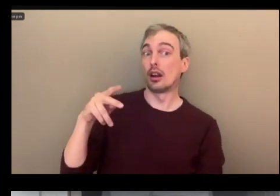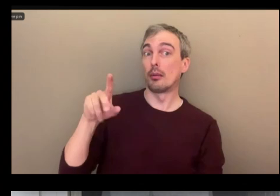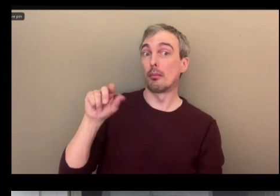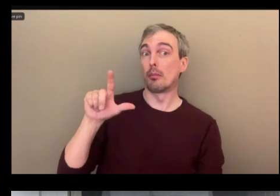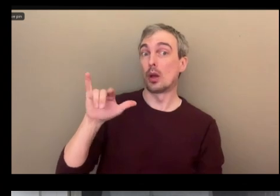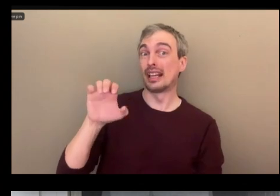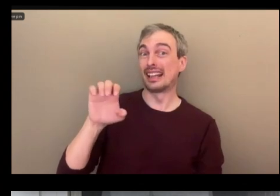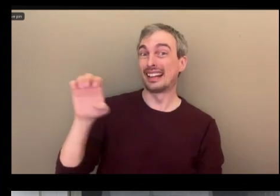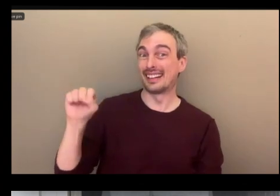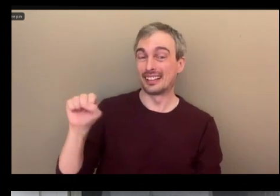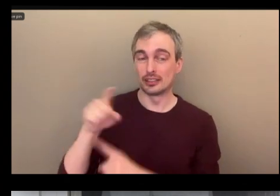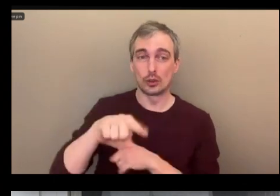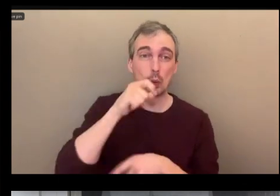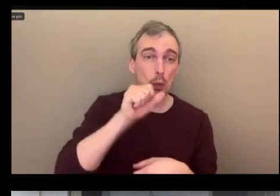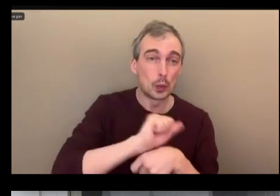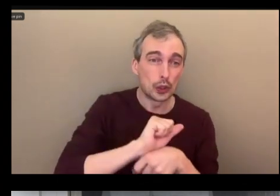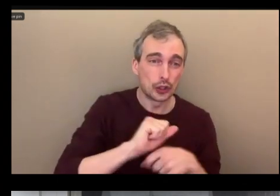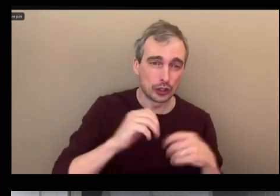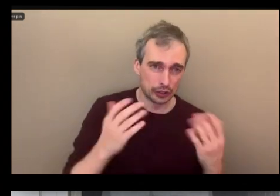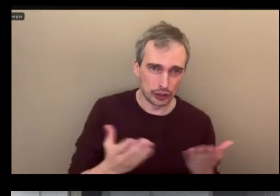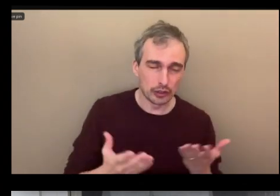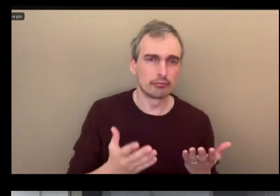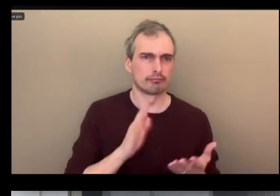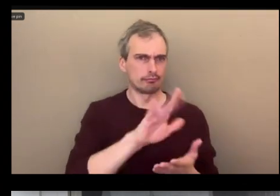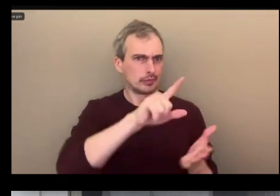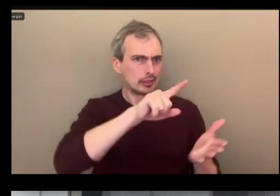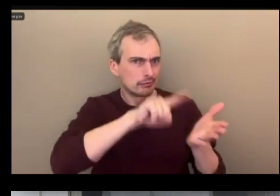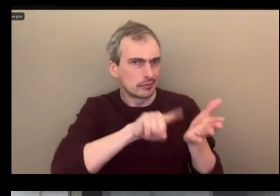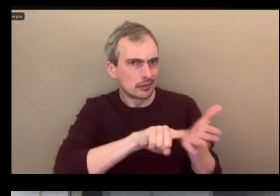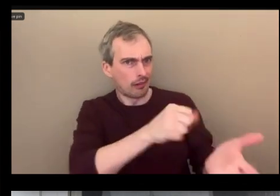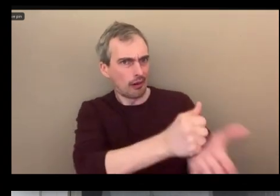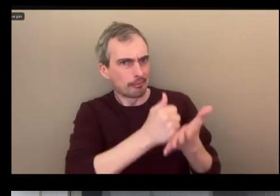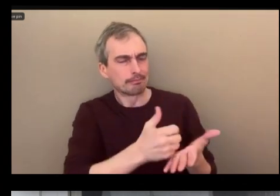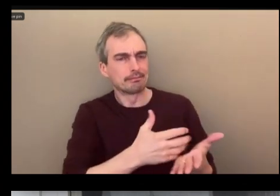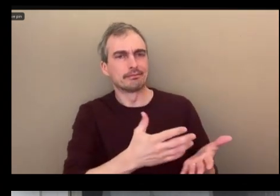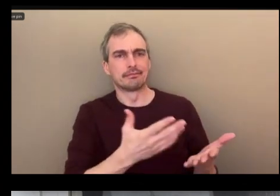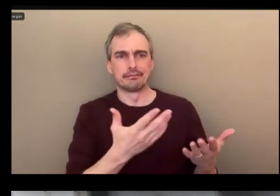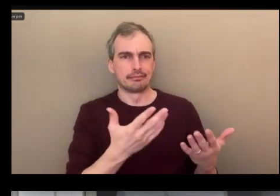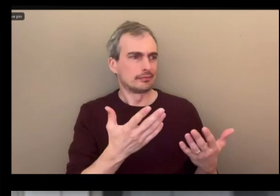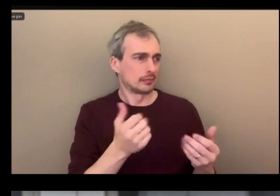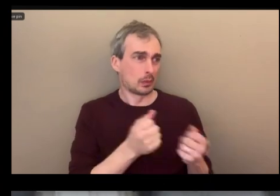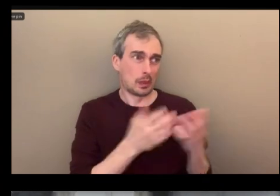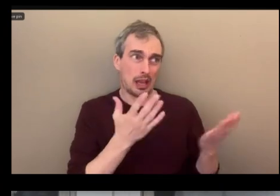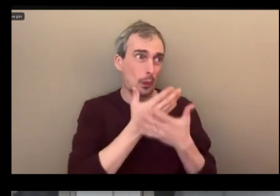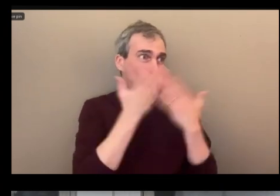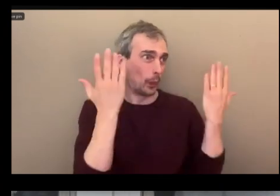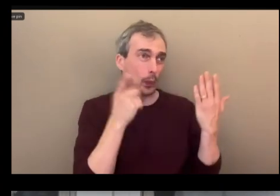Without our employees, we're really nothing. Again, it's nothing about us without us.